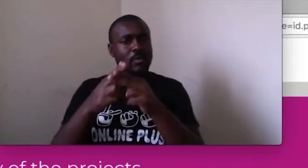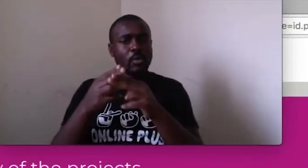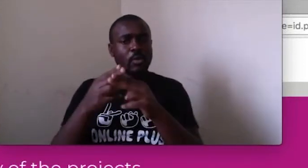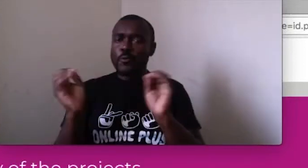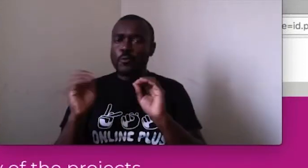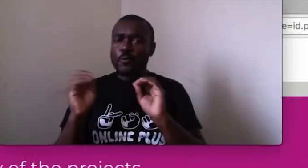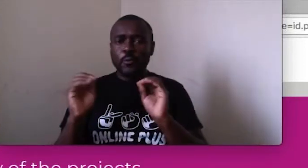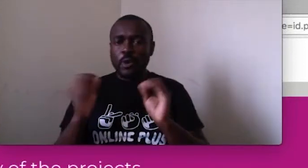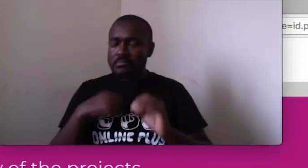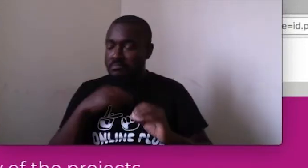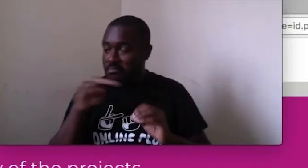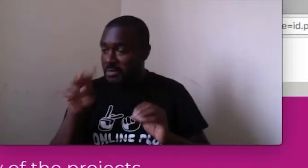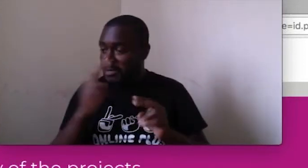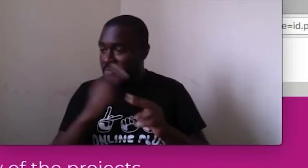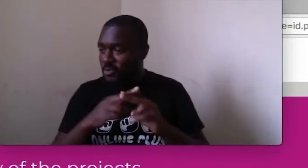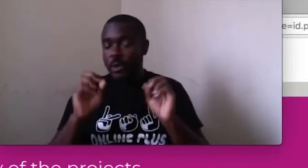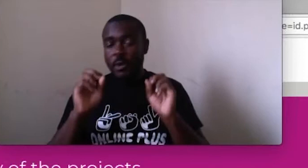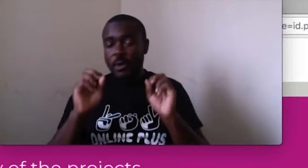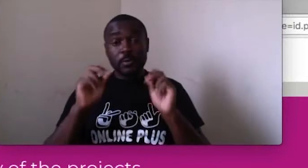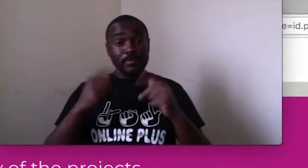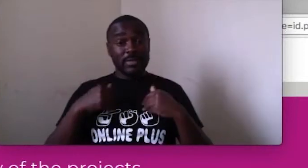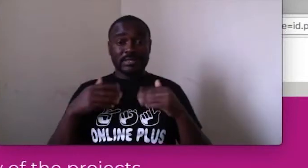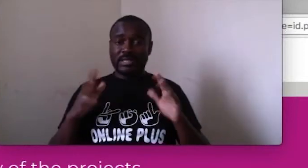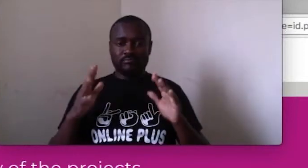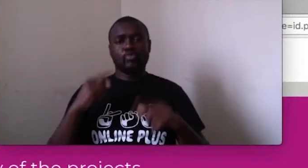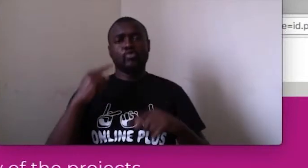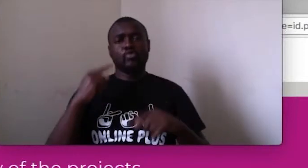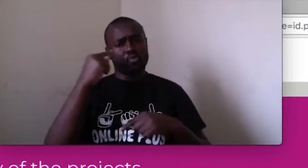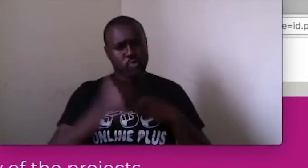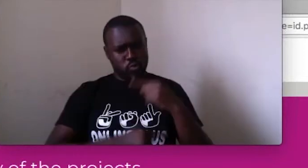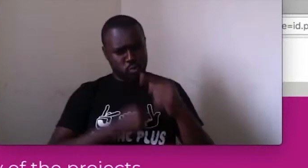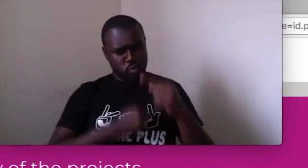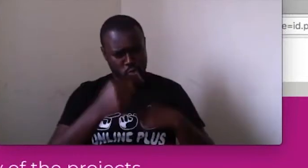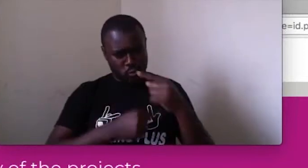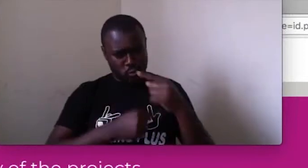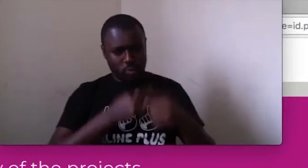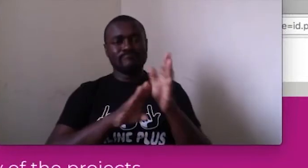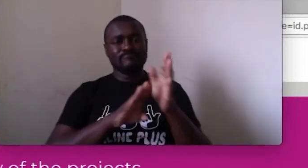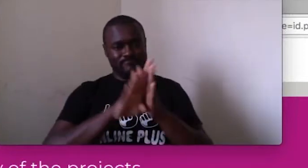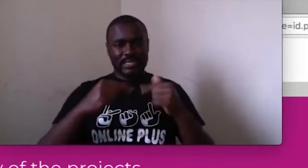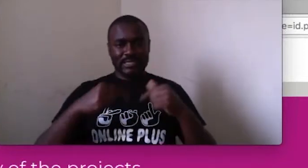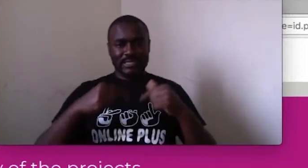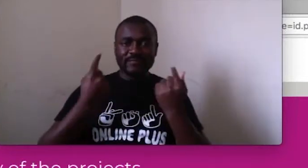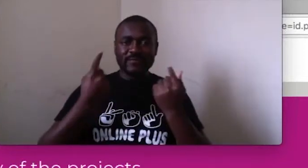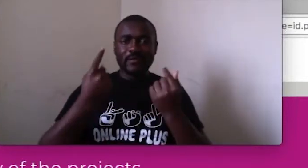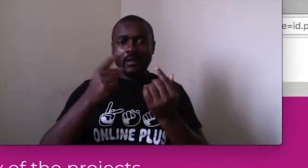and I had applied as an individual so I said, okay fine, my name ie so what I did is